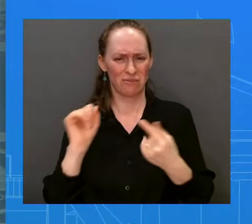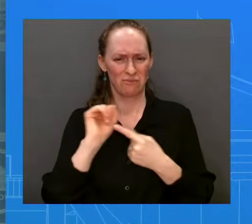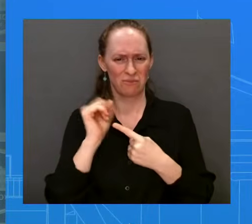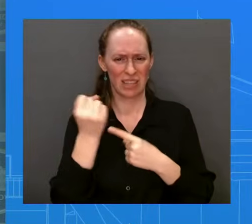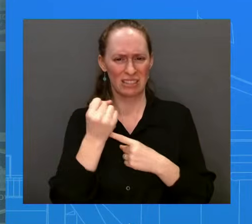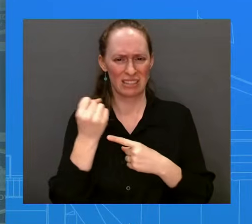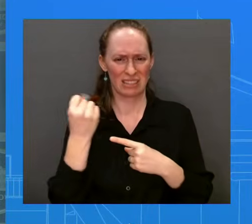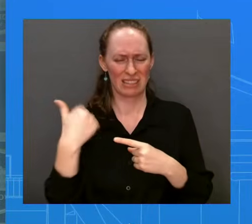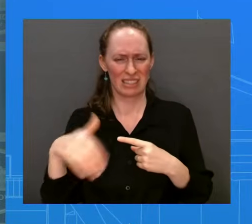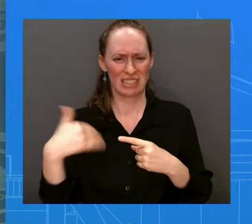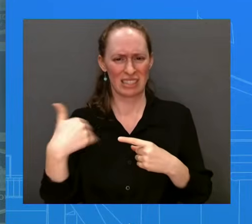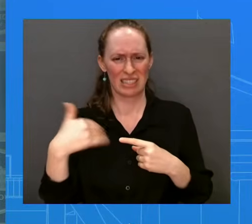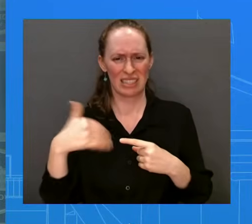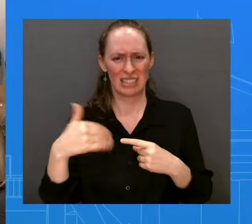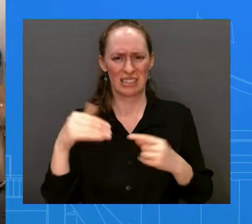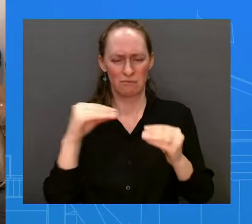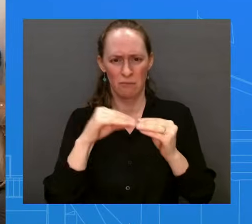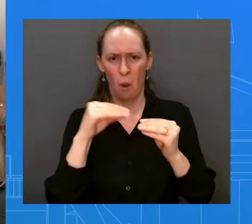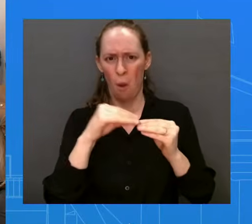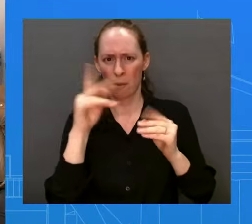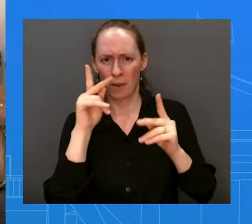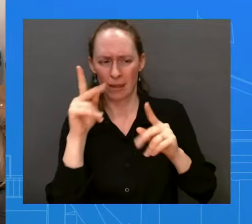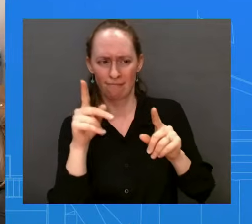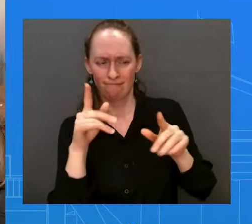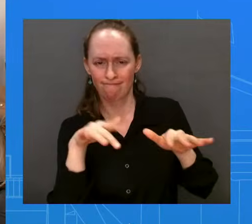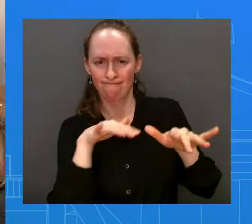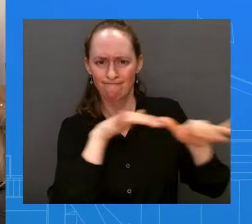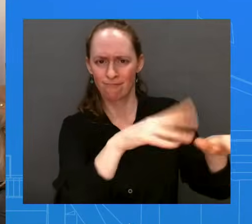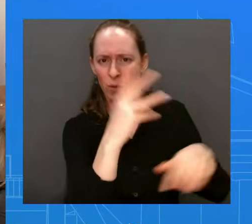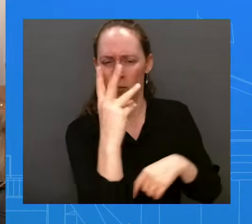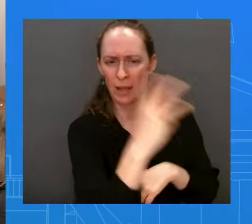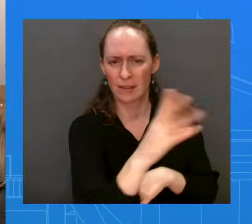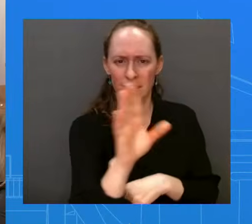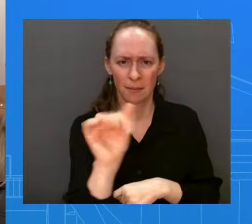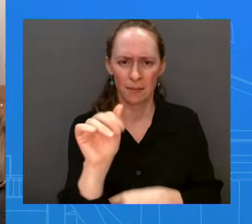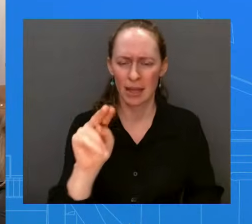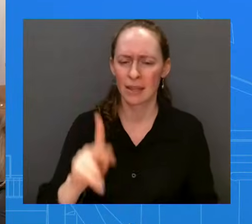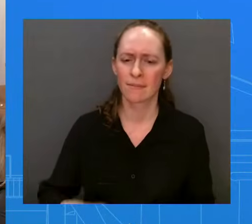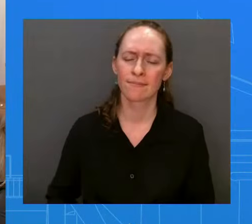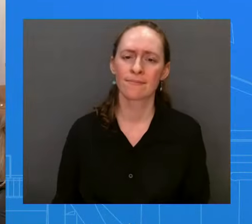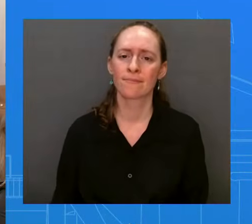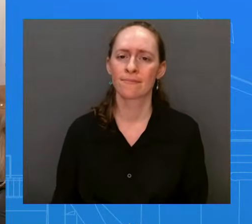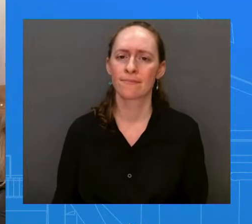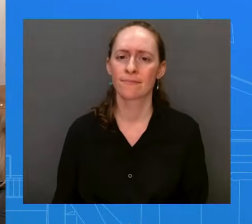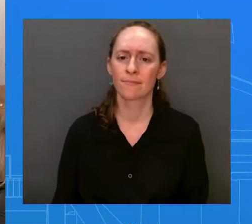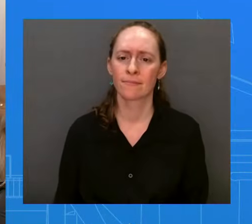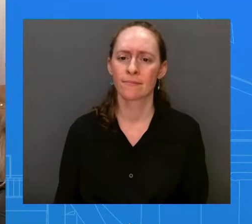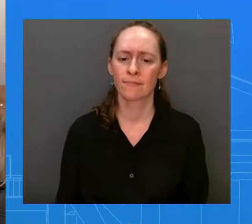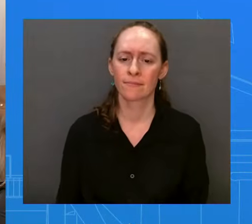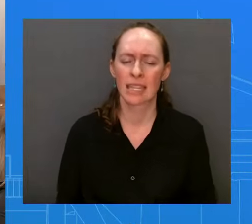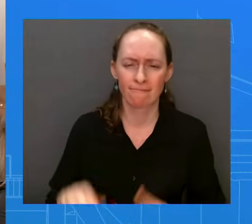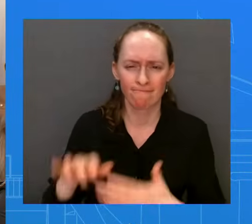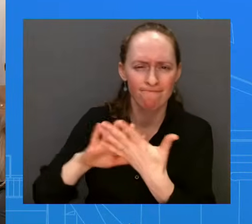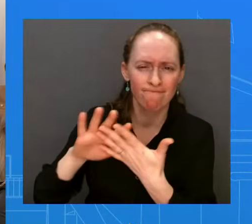that there was a Russian plot to sort of overthrow her government and break Moldova's path to Europe.